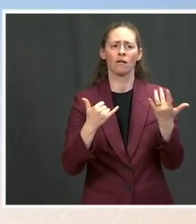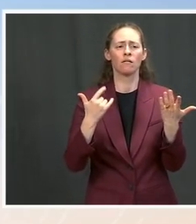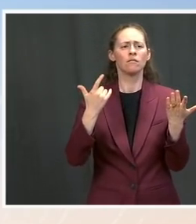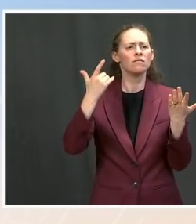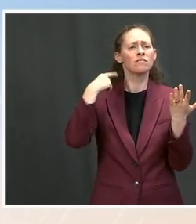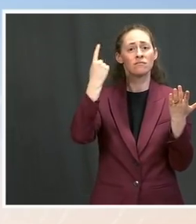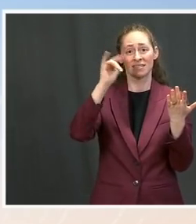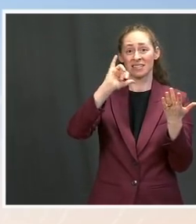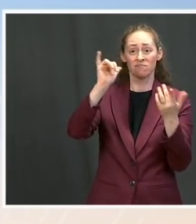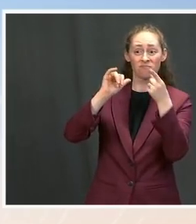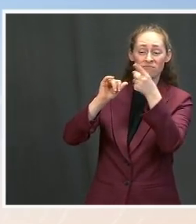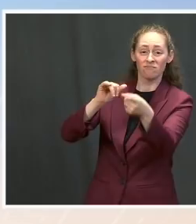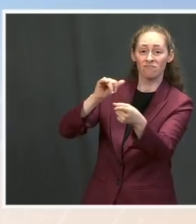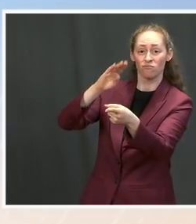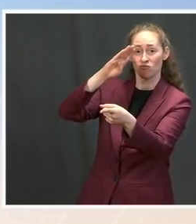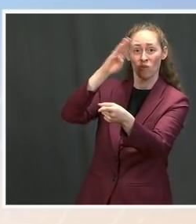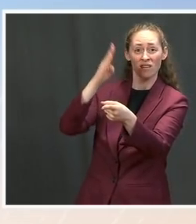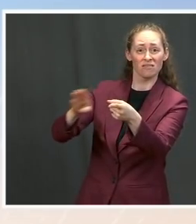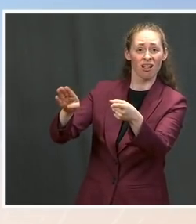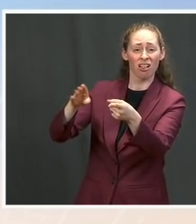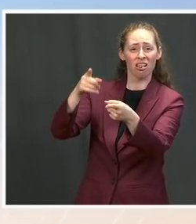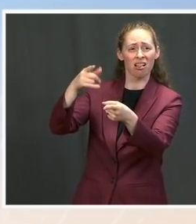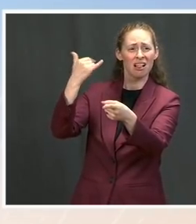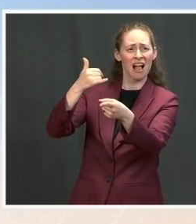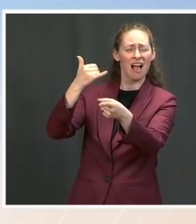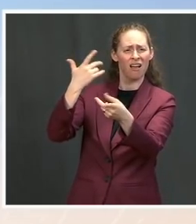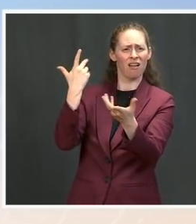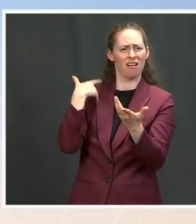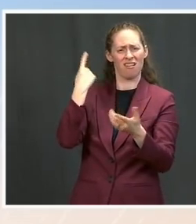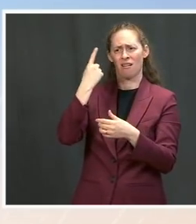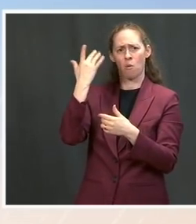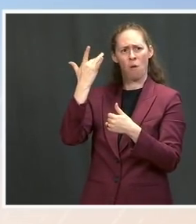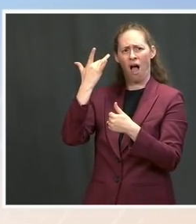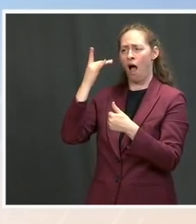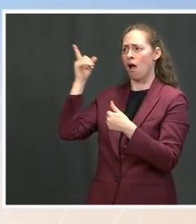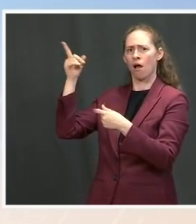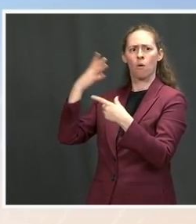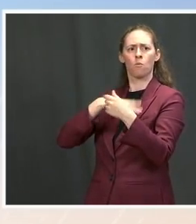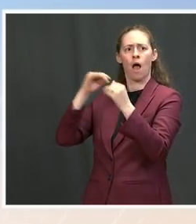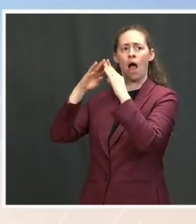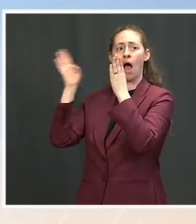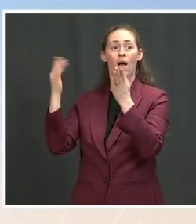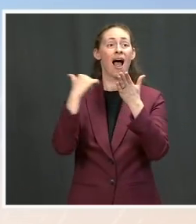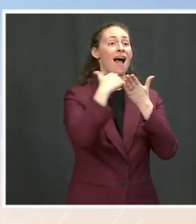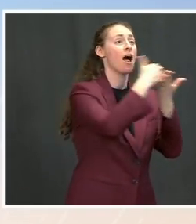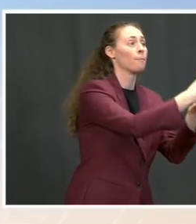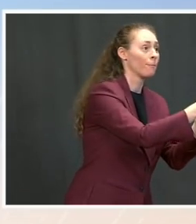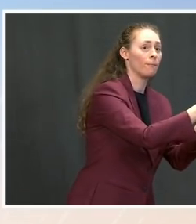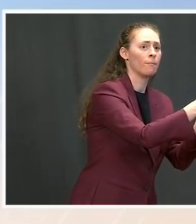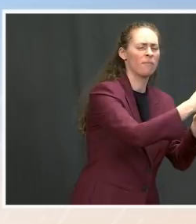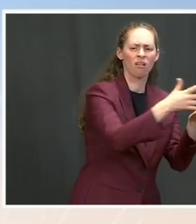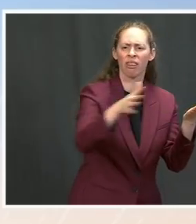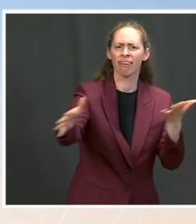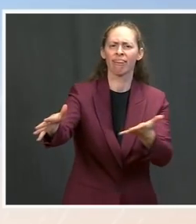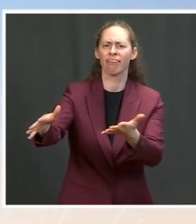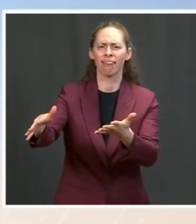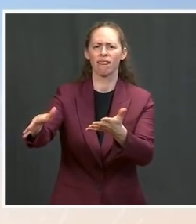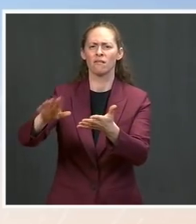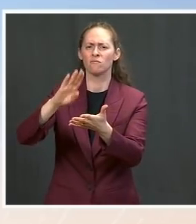Brazil is living a "humanitarian catastrophe," and there are more death in Brazil than in India.